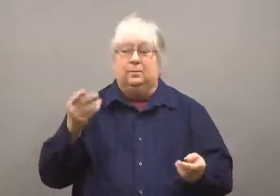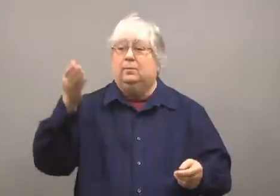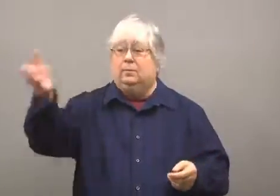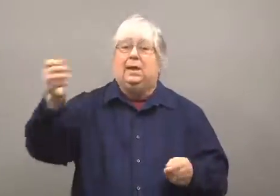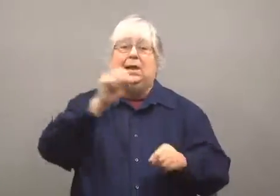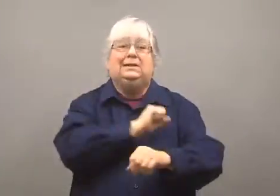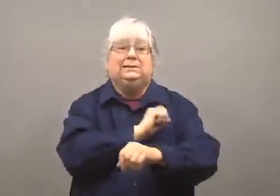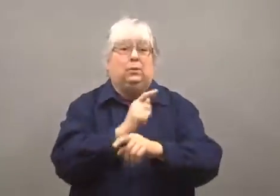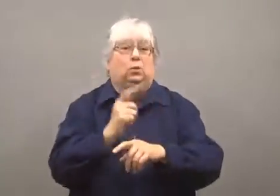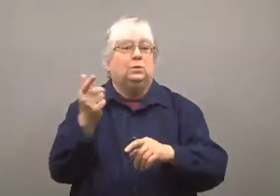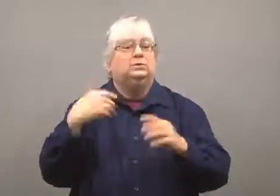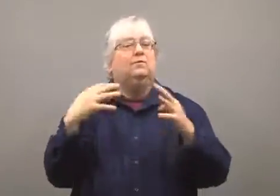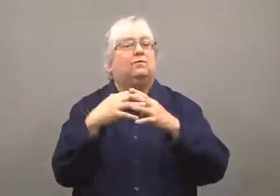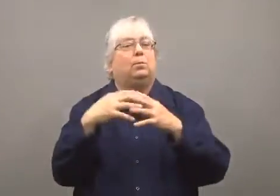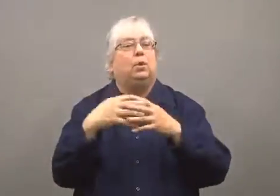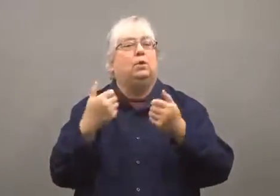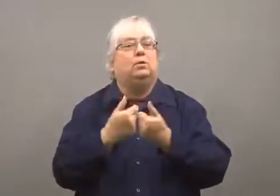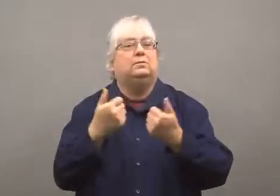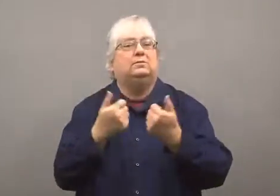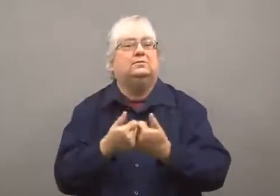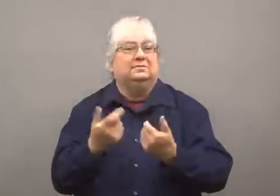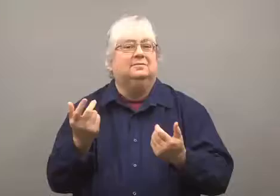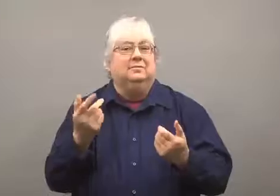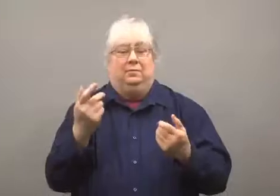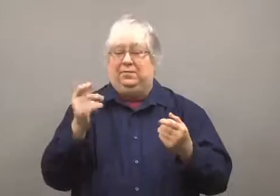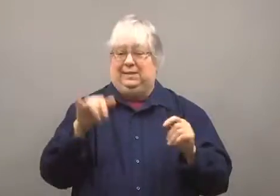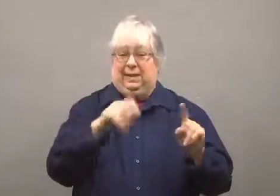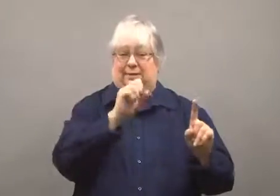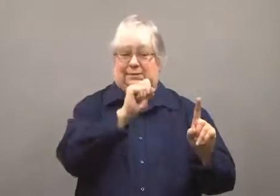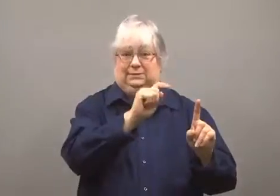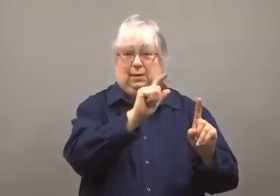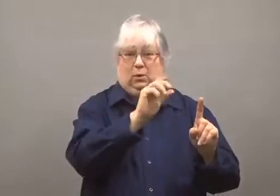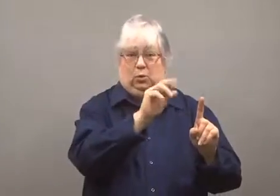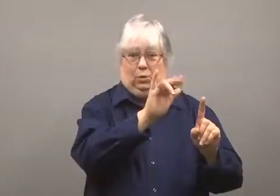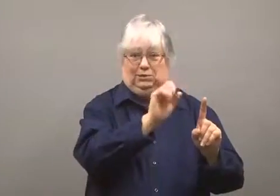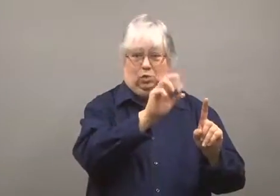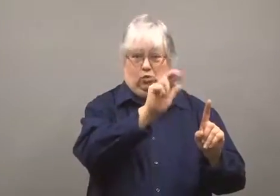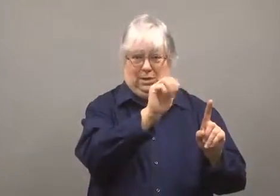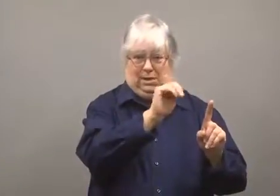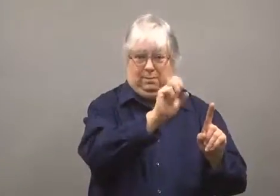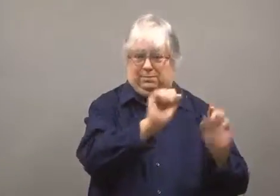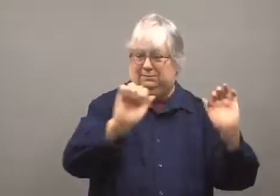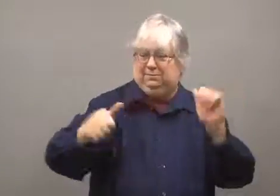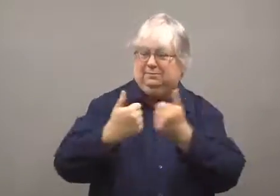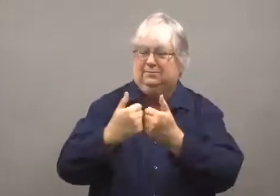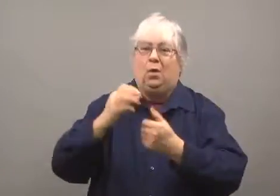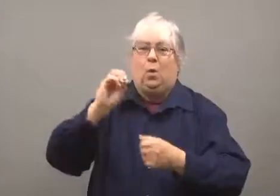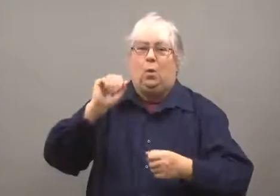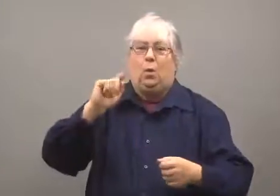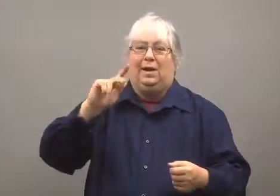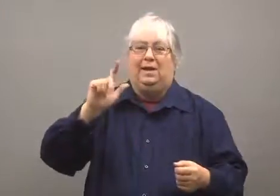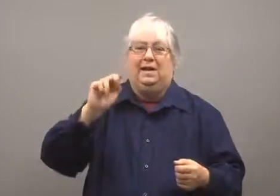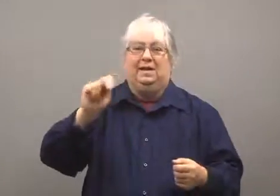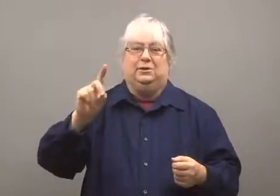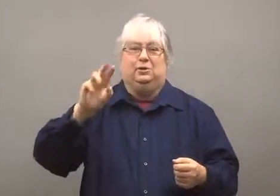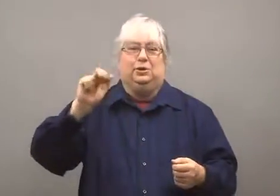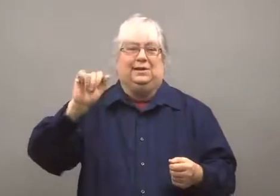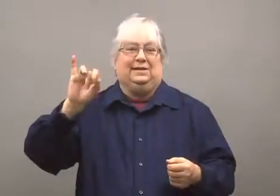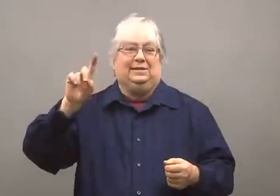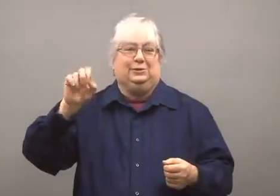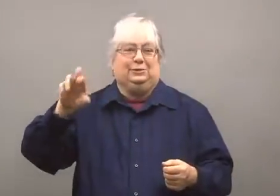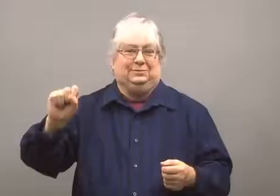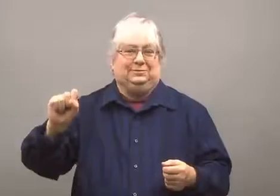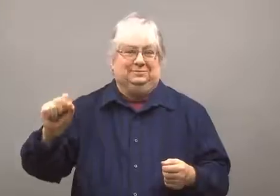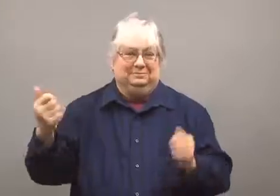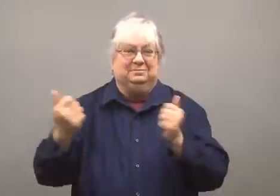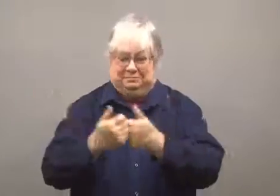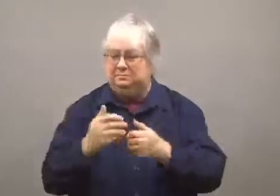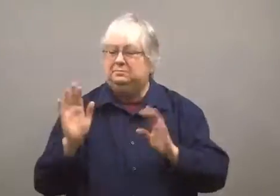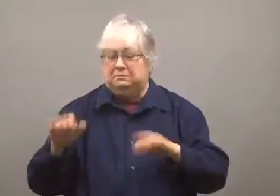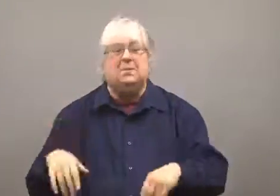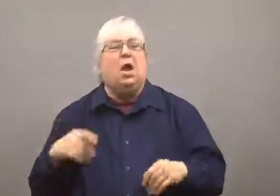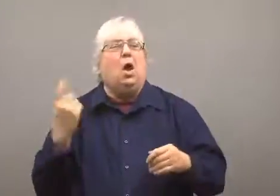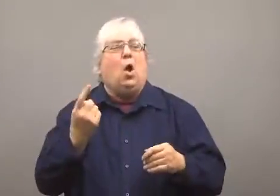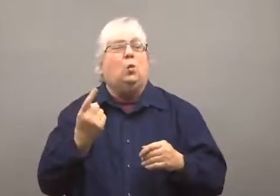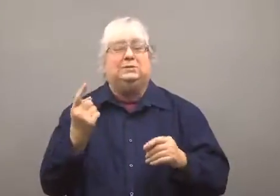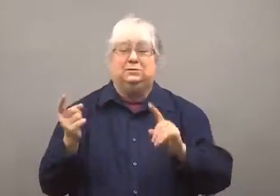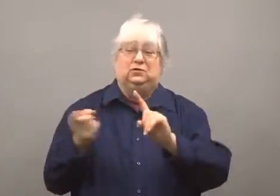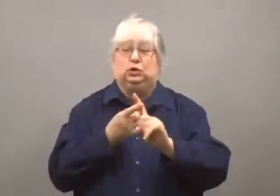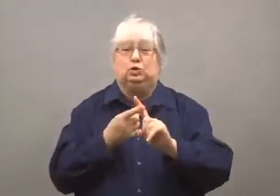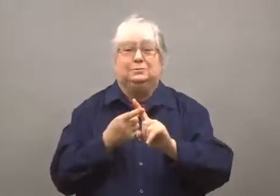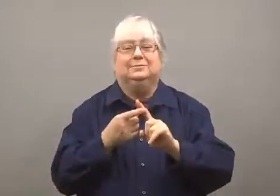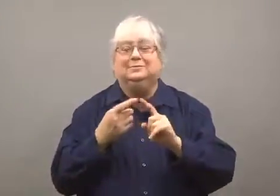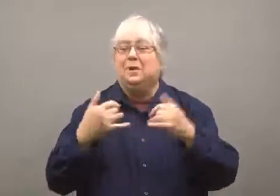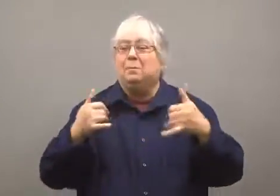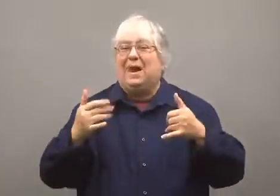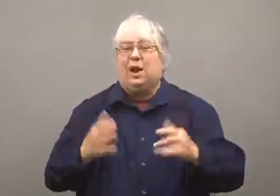The St. Louis Rams were playing the Oakland Raiders at the football stadium in St. Louis.